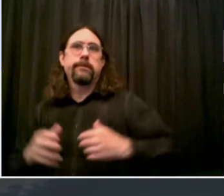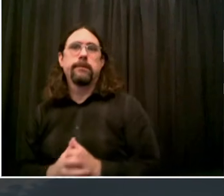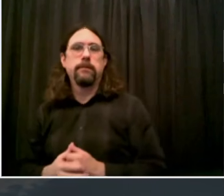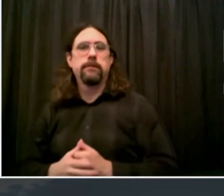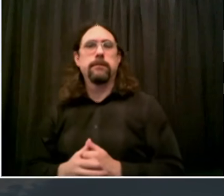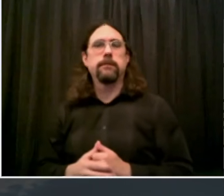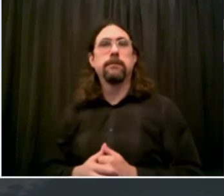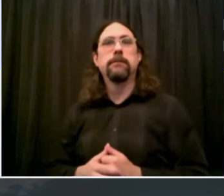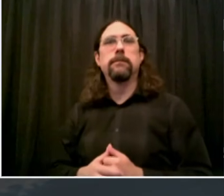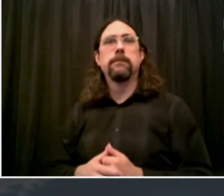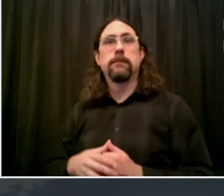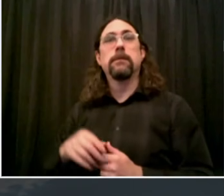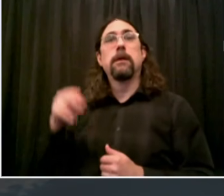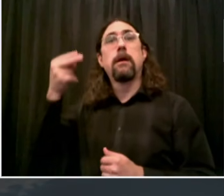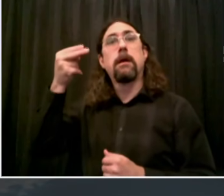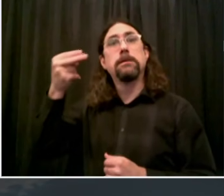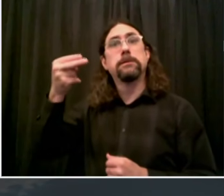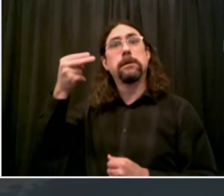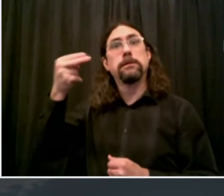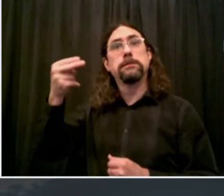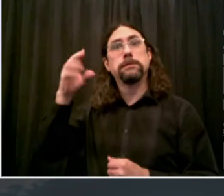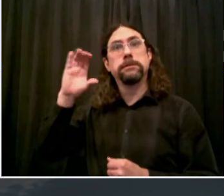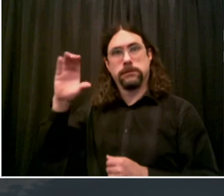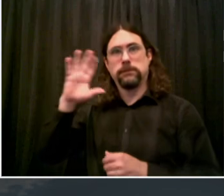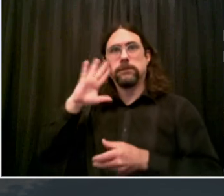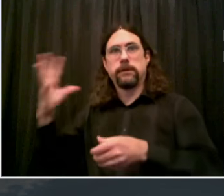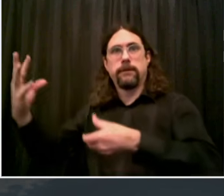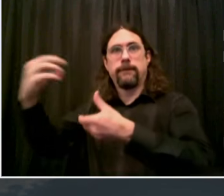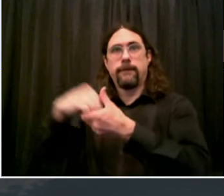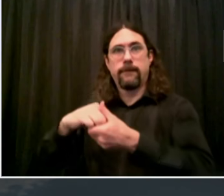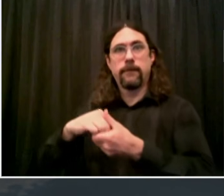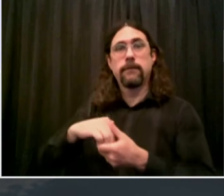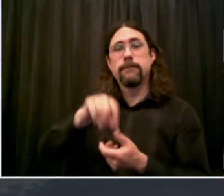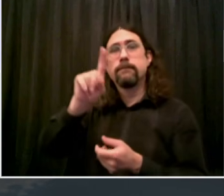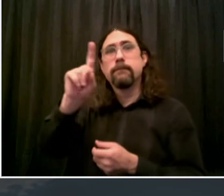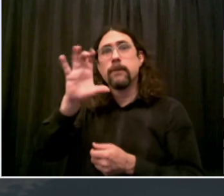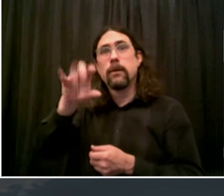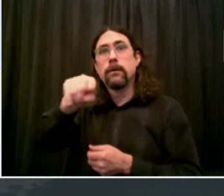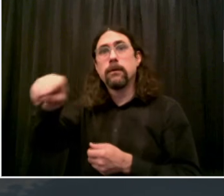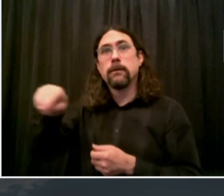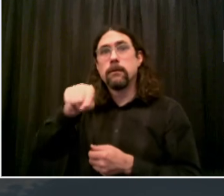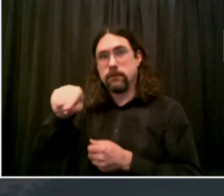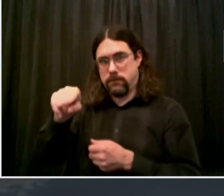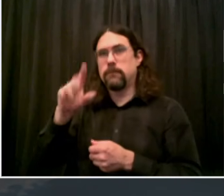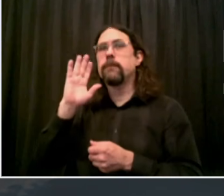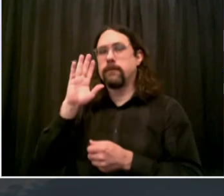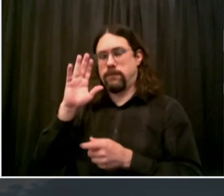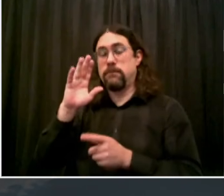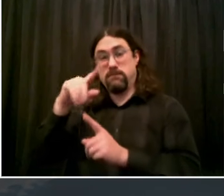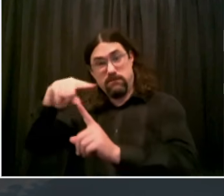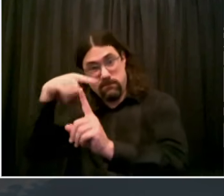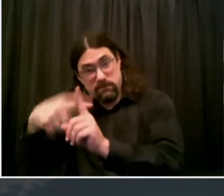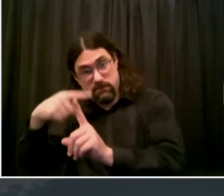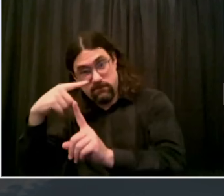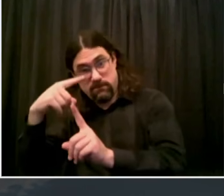TESTED POSITIVE AT THE TESTING SITES. WE BELIEVE THEY'LL BE ABLE